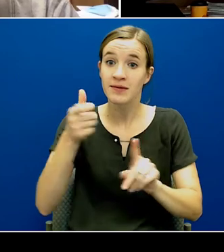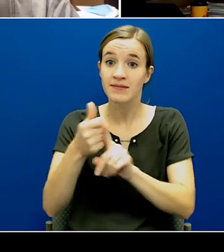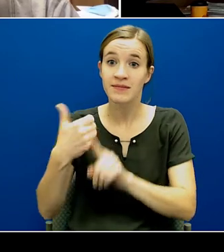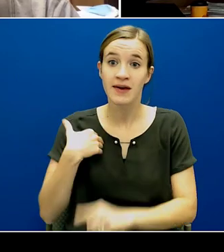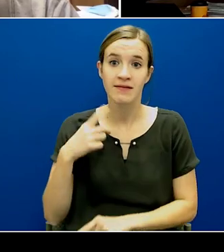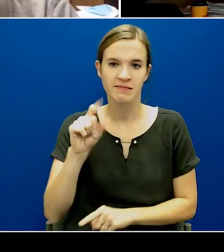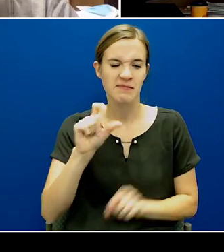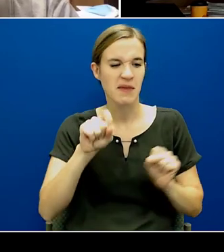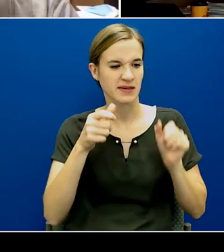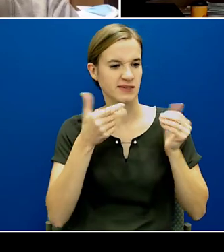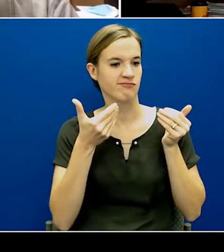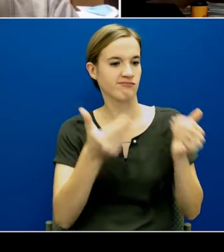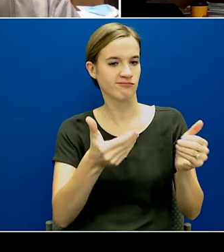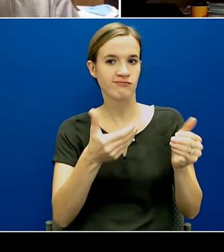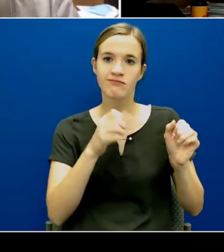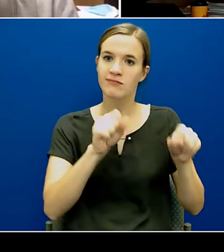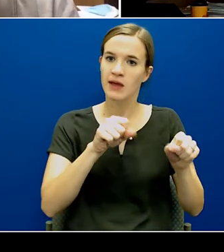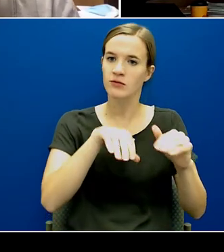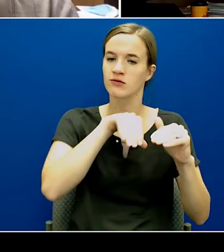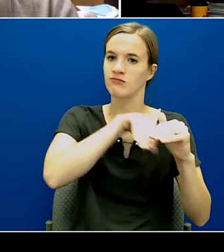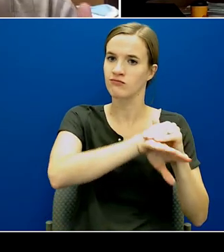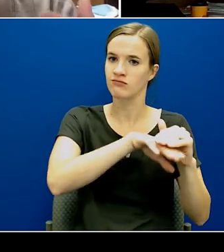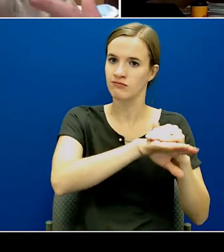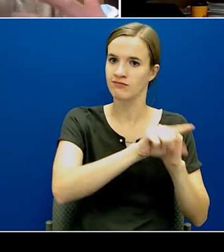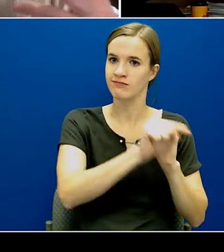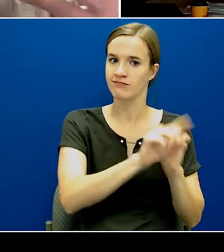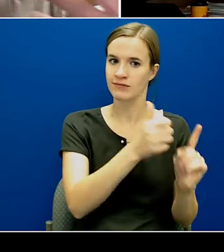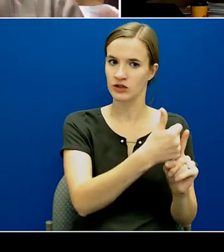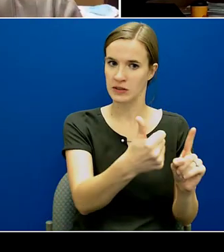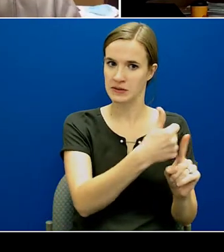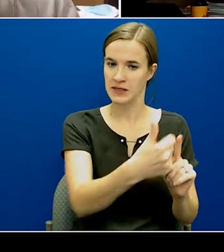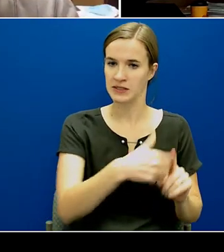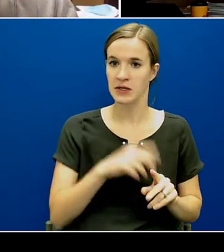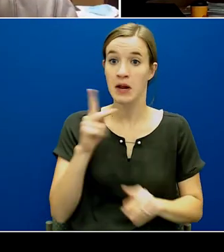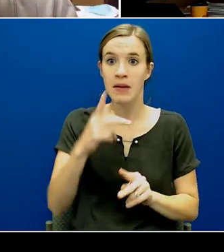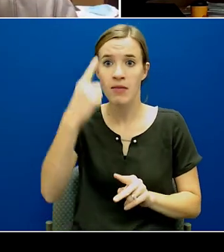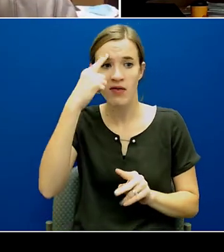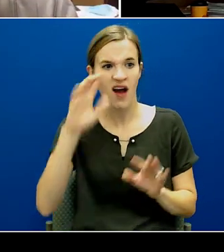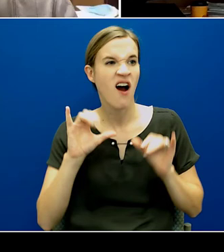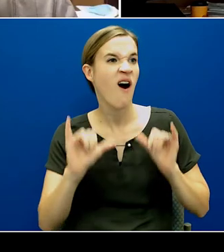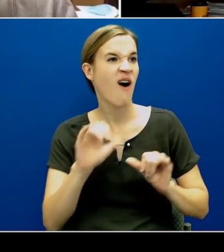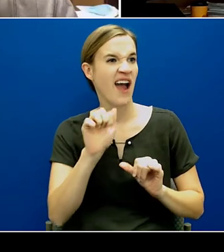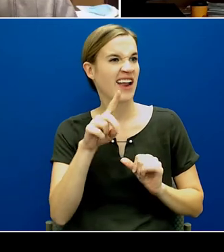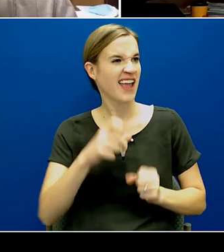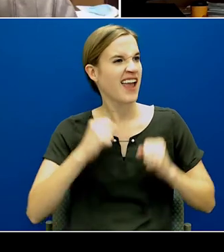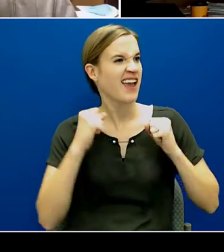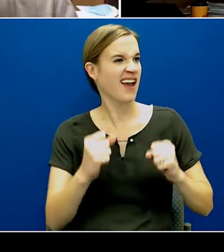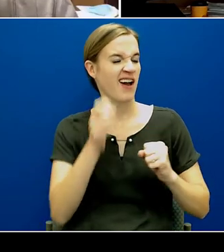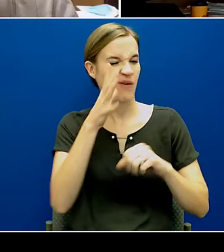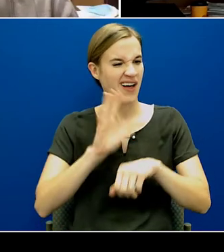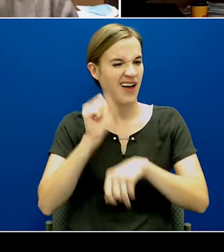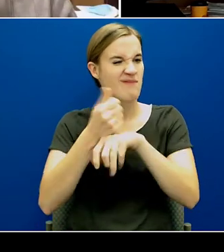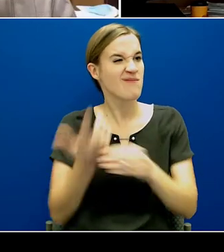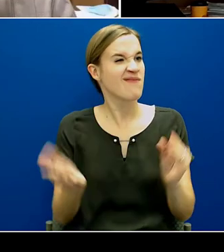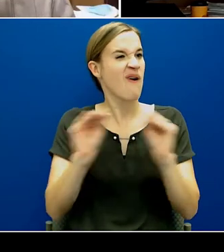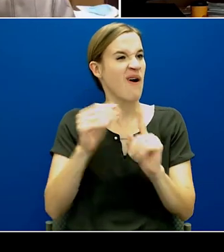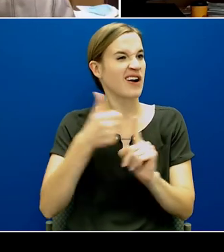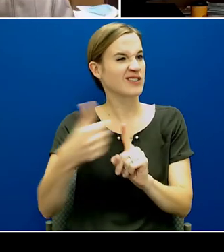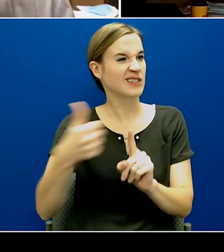to people, because, because people expected that there was going to be more transportation. Well, that's not actually true. There should be more for people with a